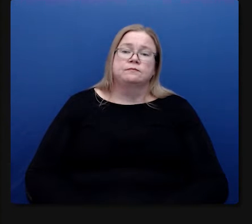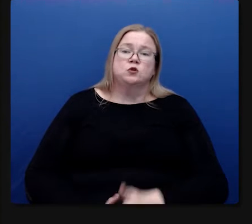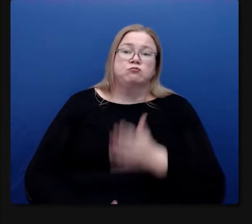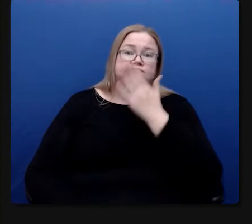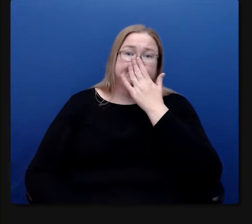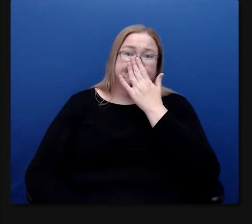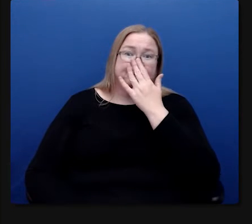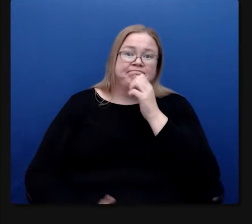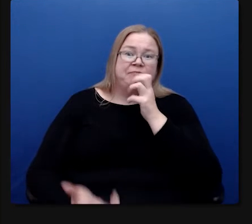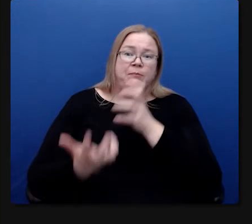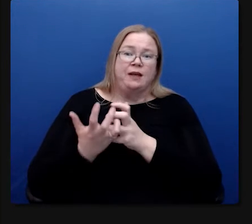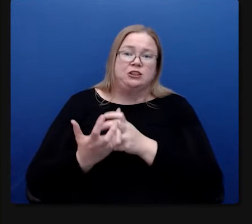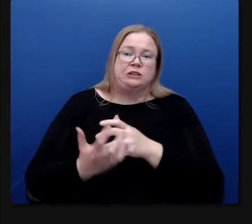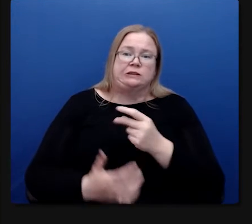Whoops, that did not match. Let me fix that.